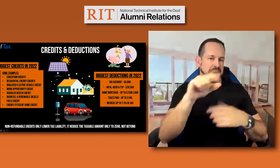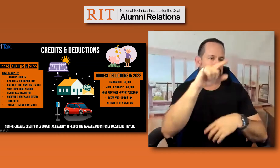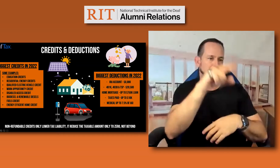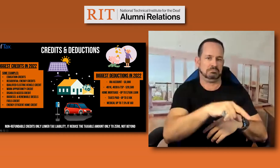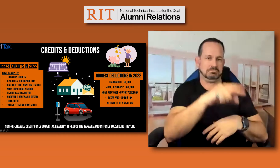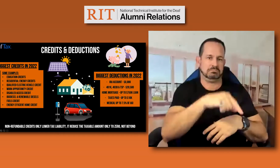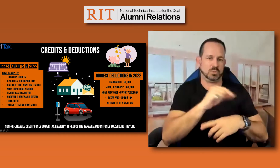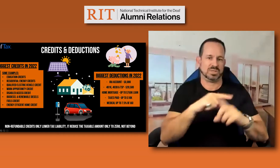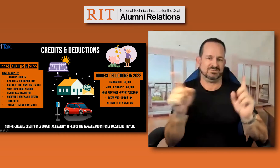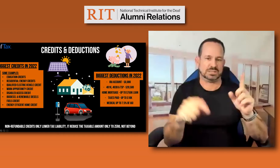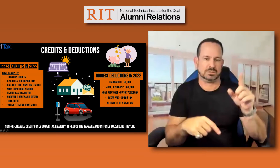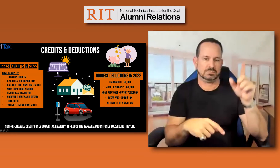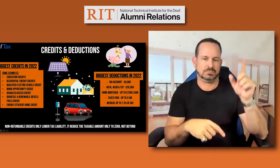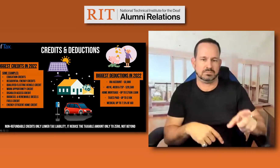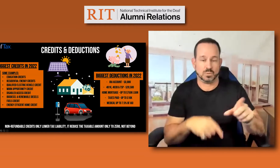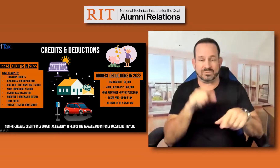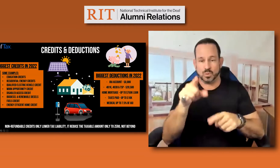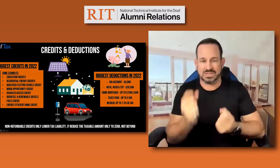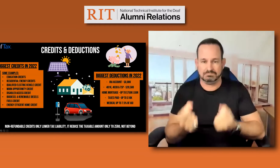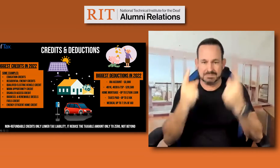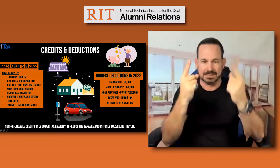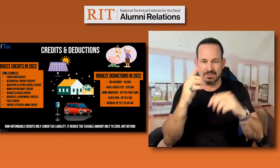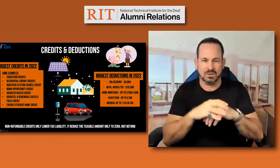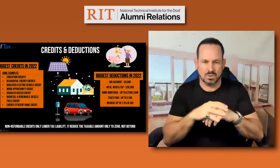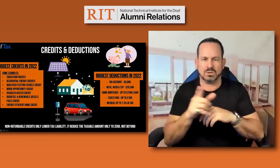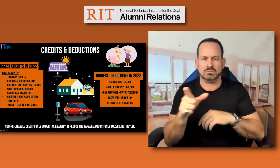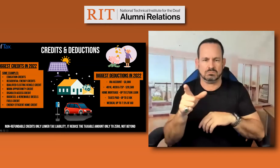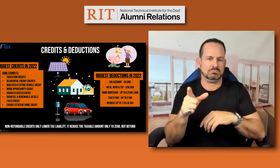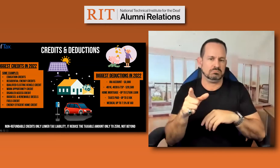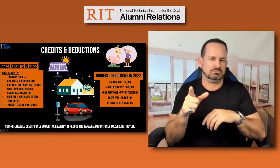For example, video phones that are paid through taxes.